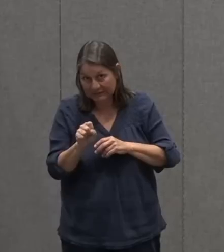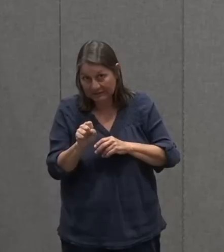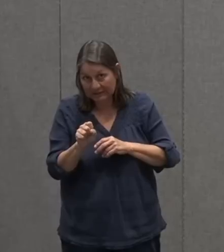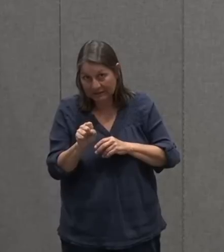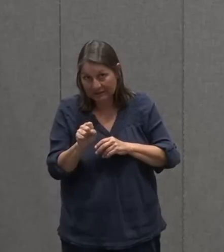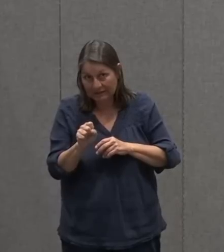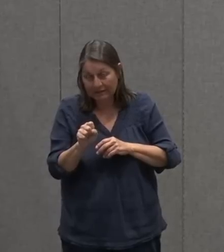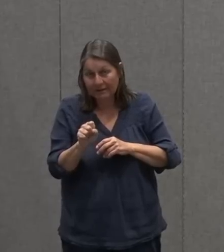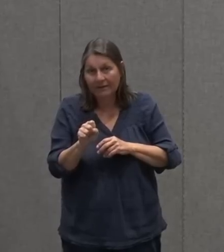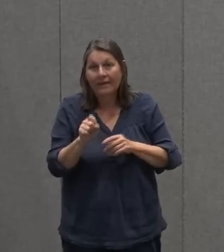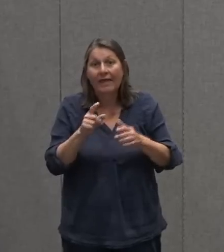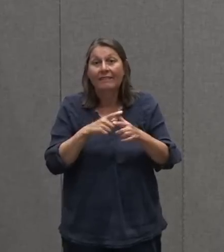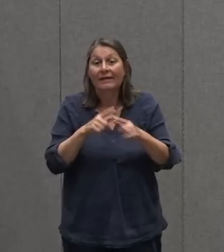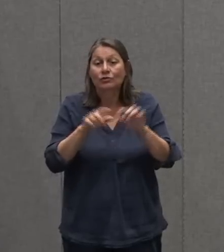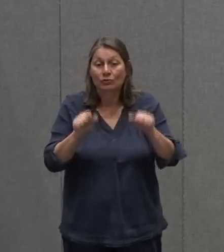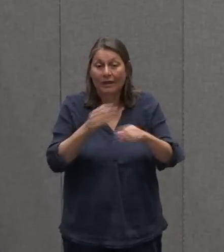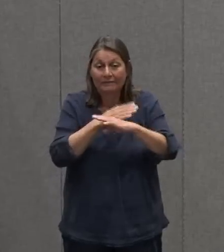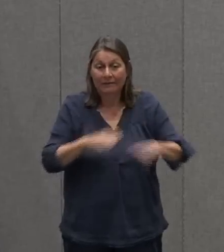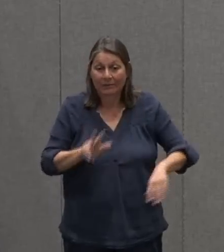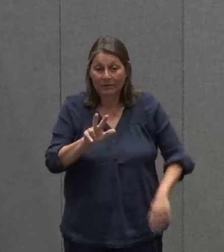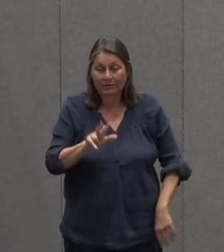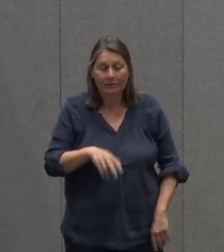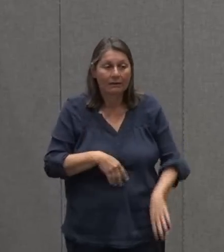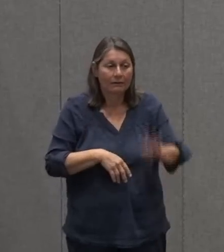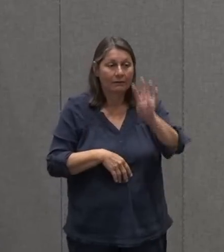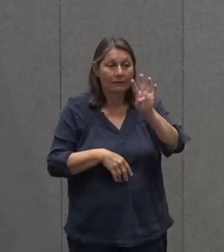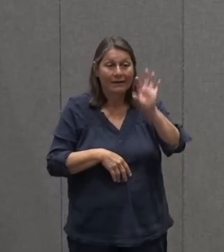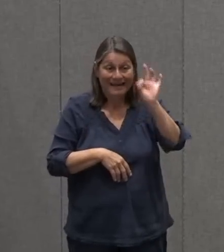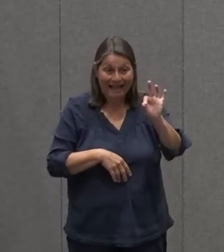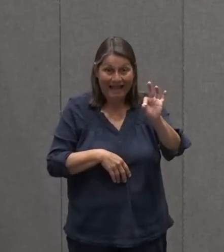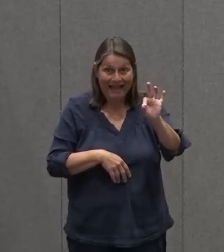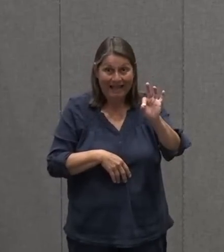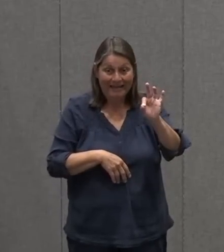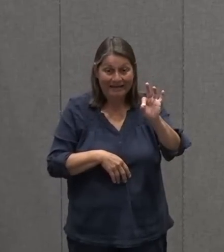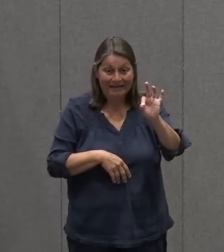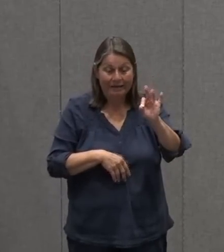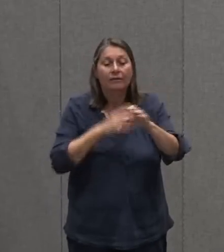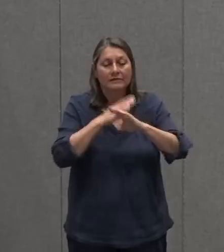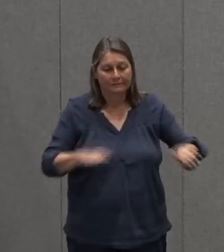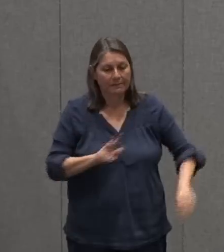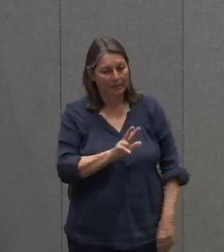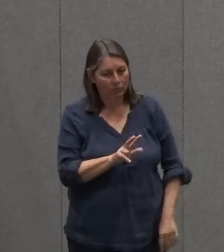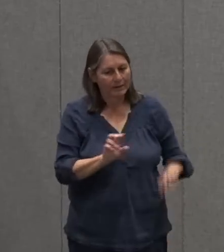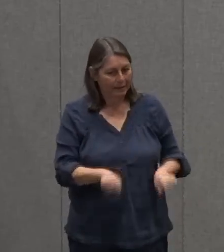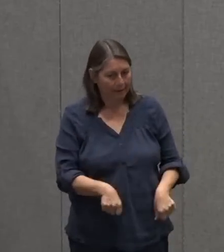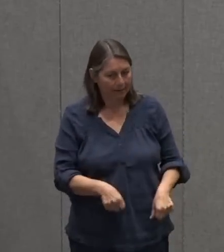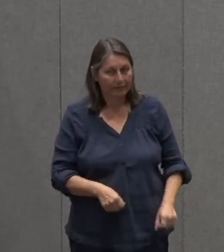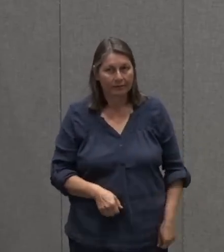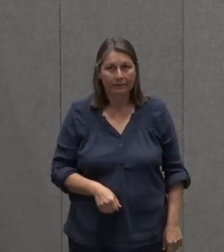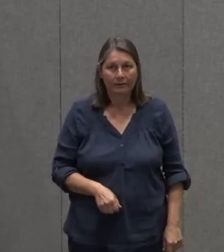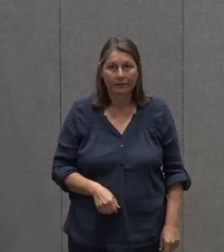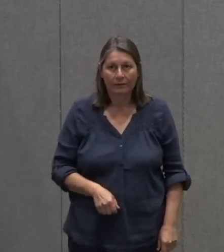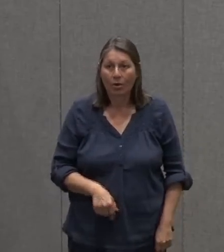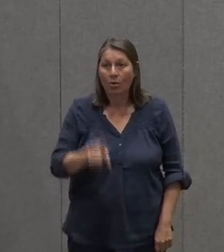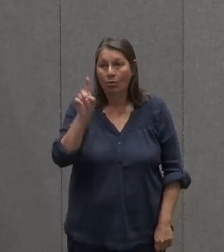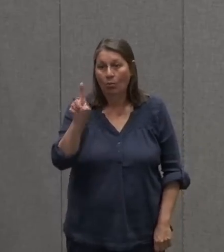Nine, is that divisible by three? Yes. Yeah. What about one times six?